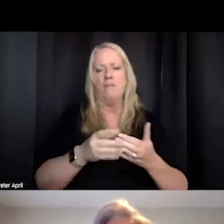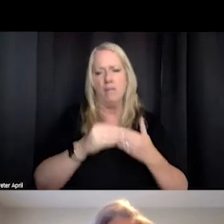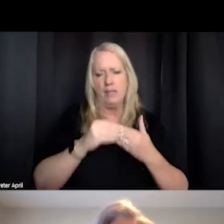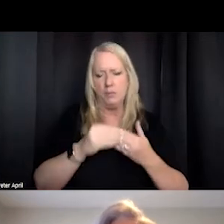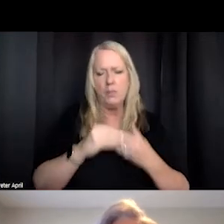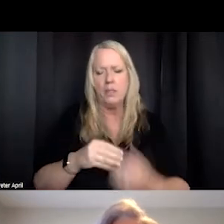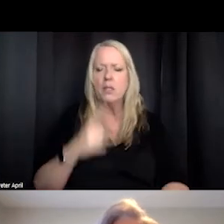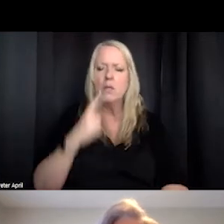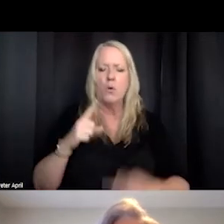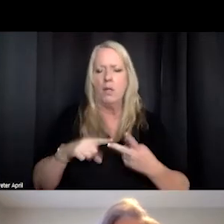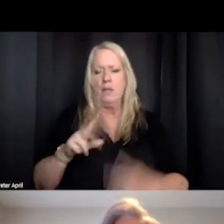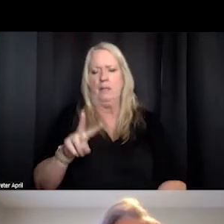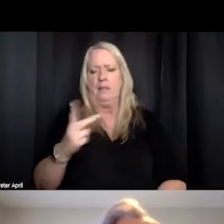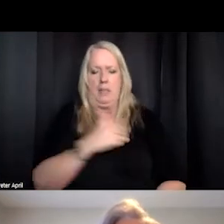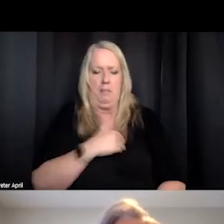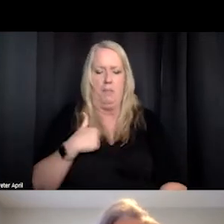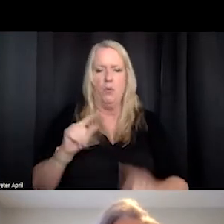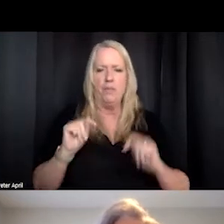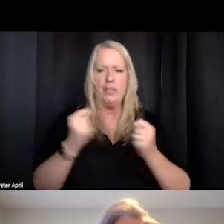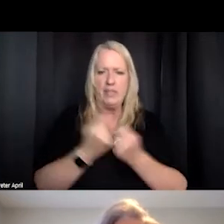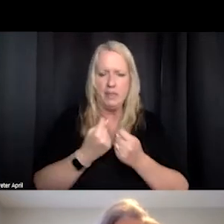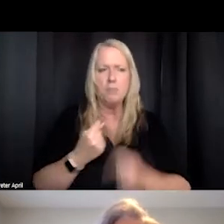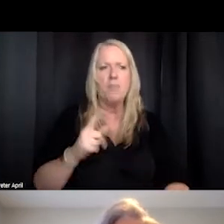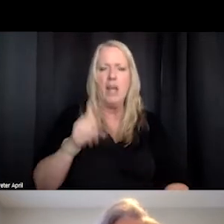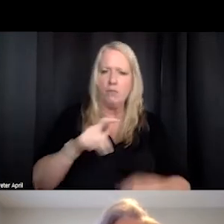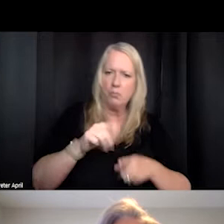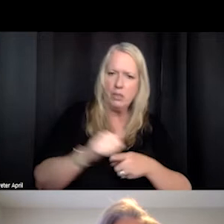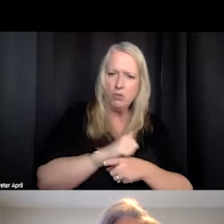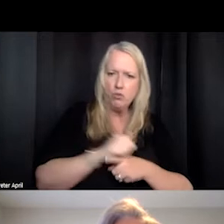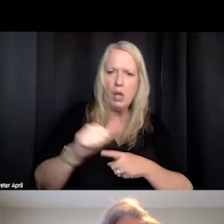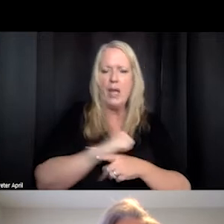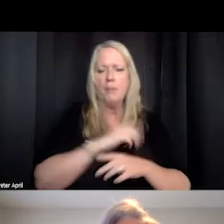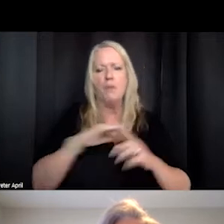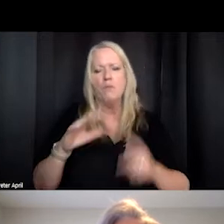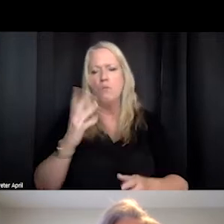SECOND MEMBER OF THE TEAM CAN BE. THEY HAVE TO BE TRAINED, IN TRAUMA INFORMED CARE, DE ESCALATION,